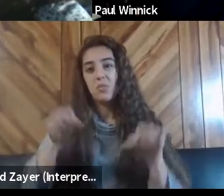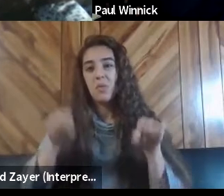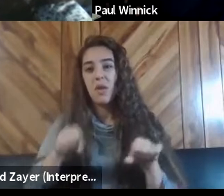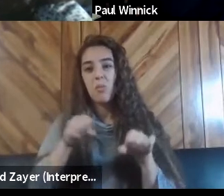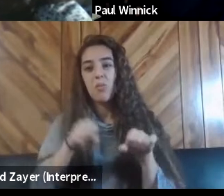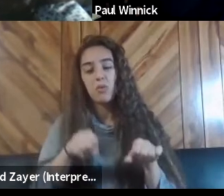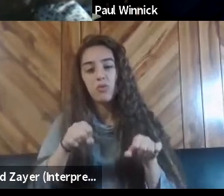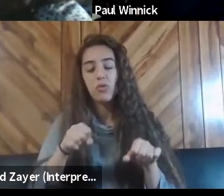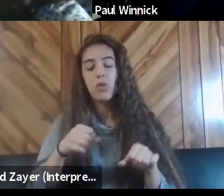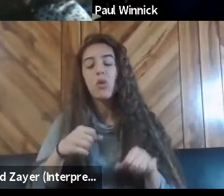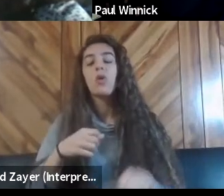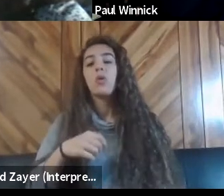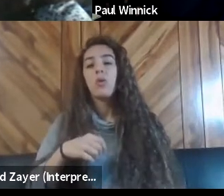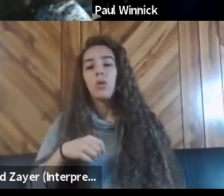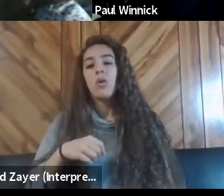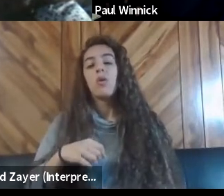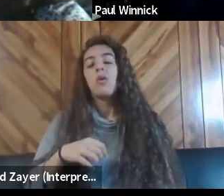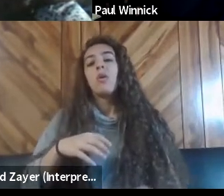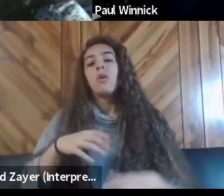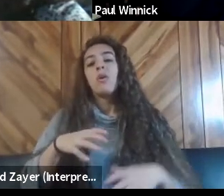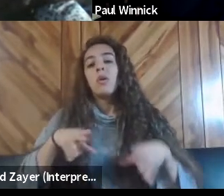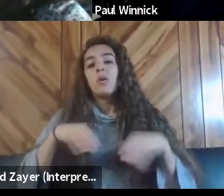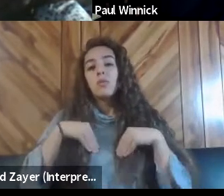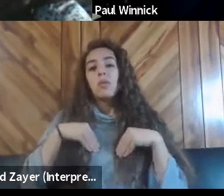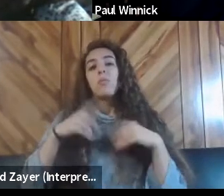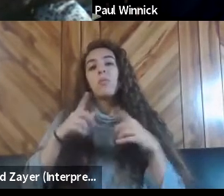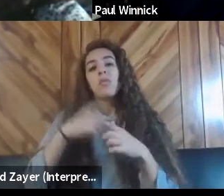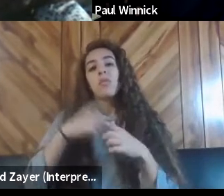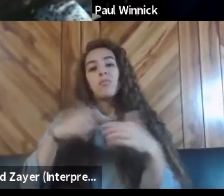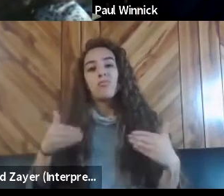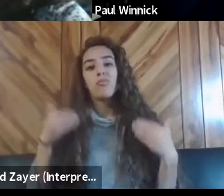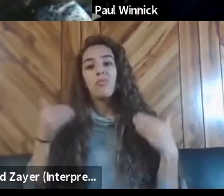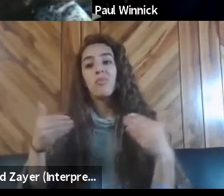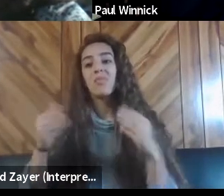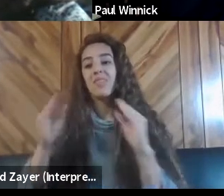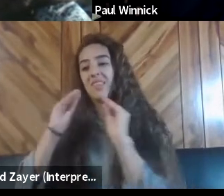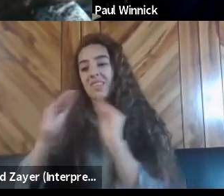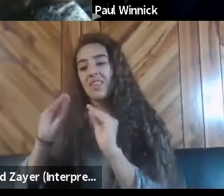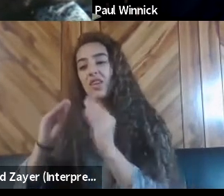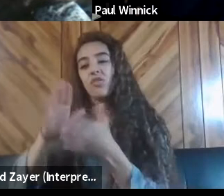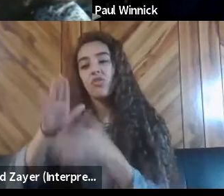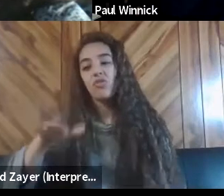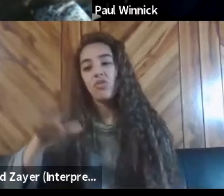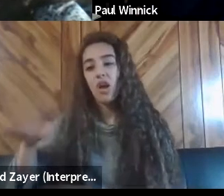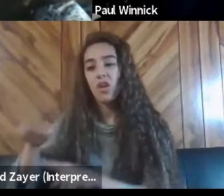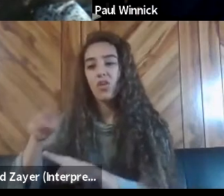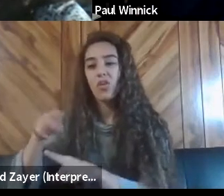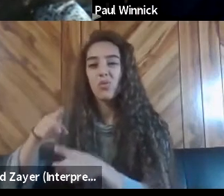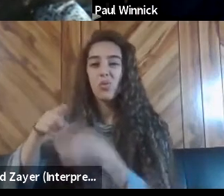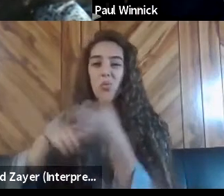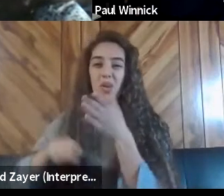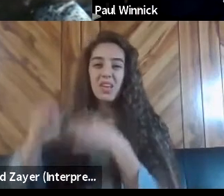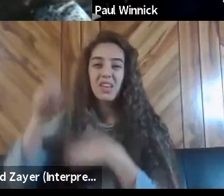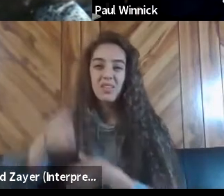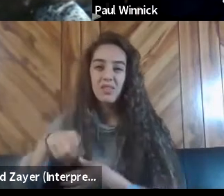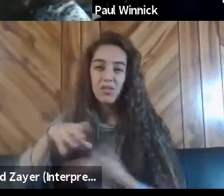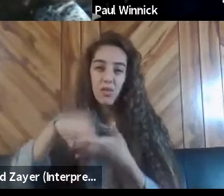try to teach your, your child all the things that they need to learn and, and to reassure them that it's going to